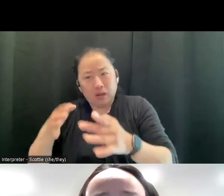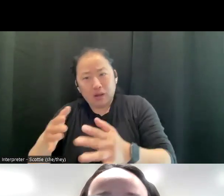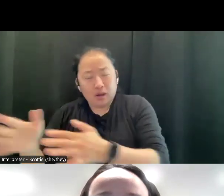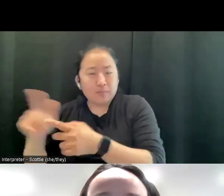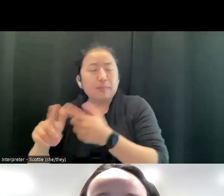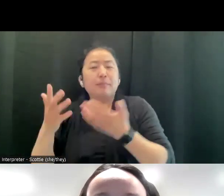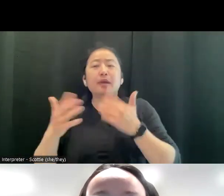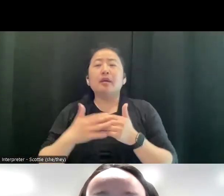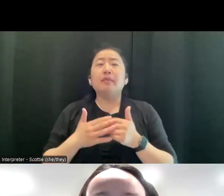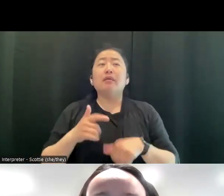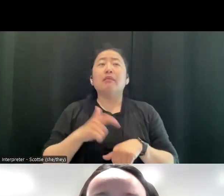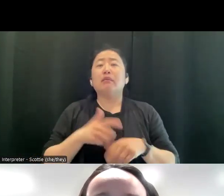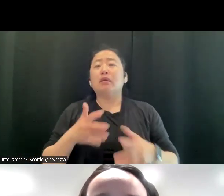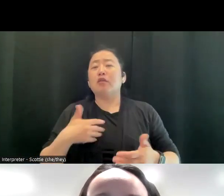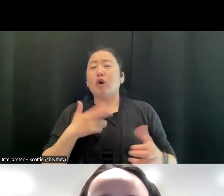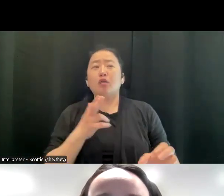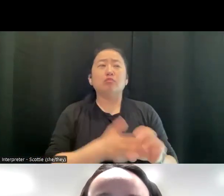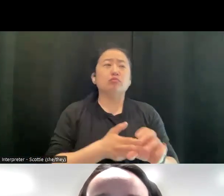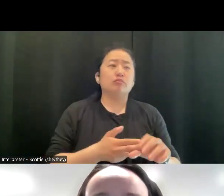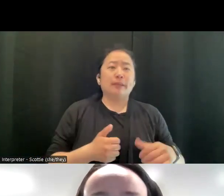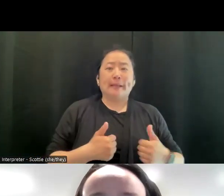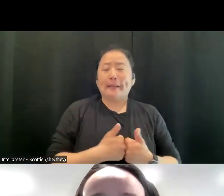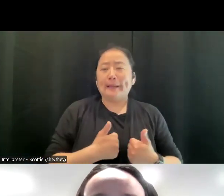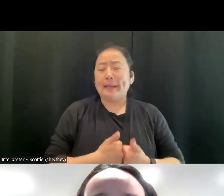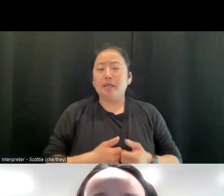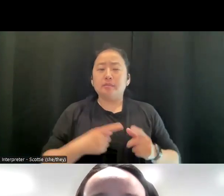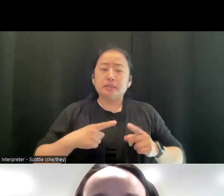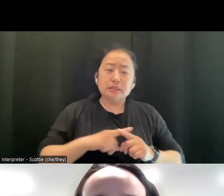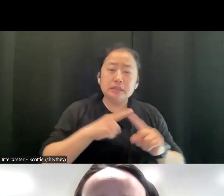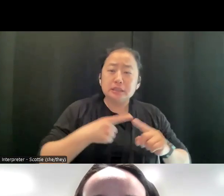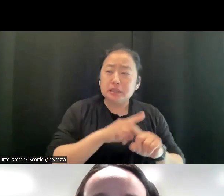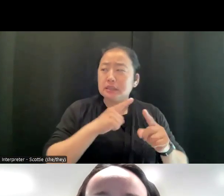play a video game, spend time knitting and what does that look like for all of us?